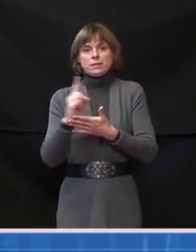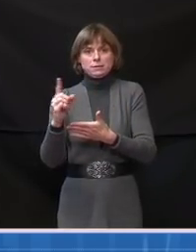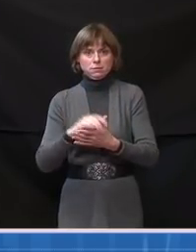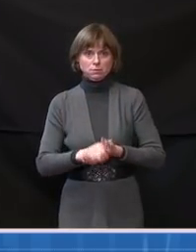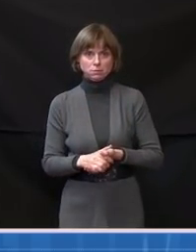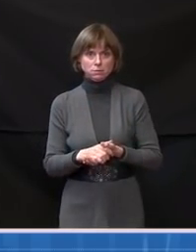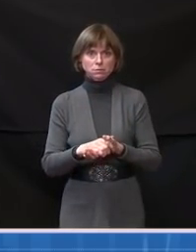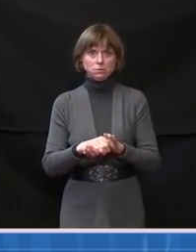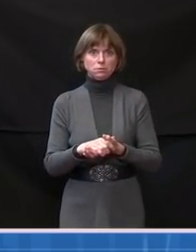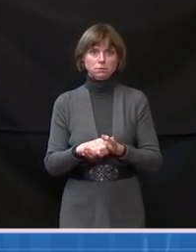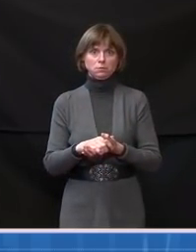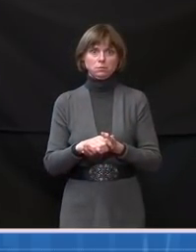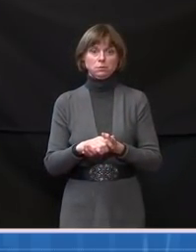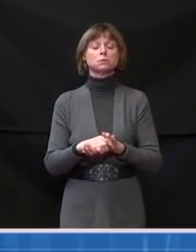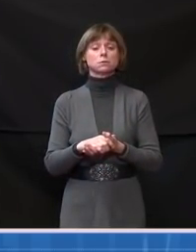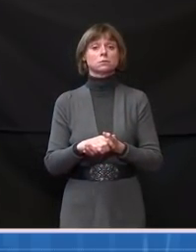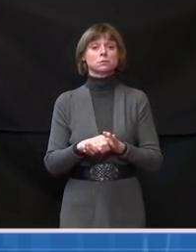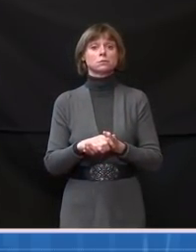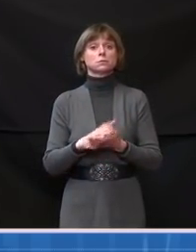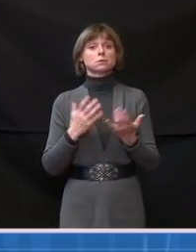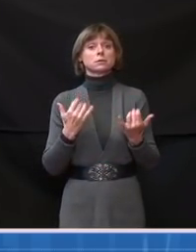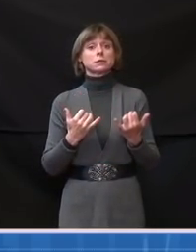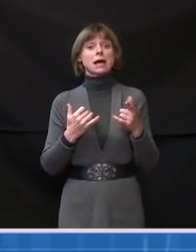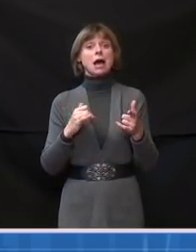Male Speaker: Great. Next we’ll go to Yamiche Alcindor of PBS.